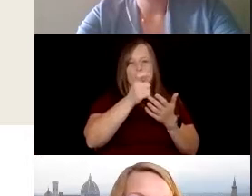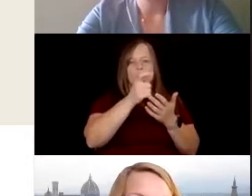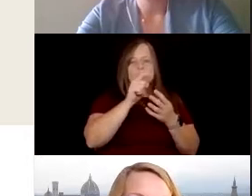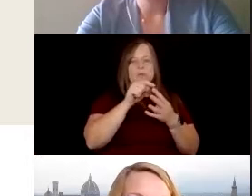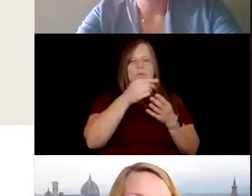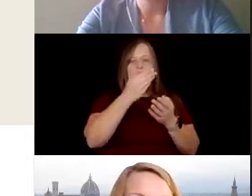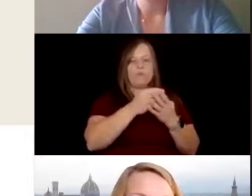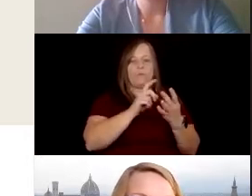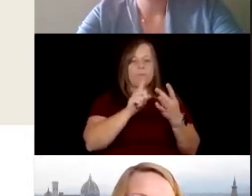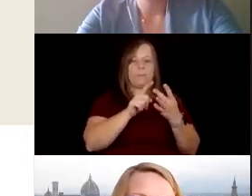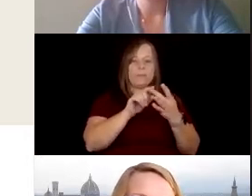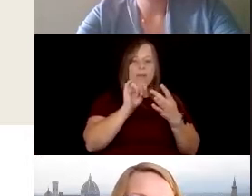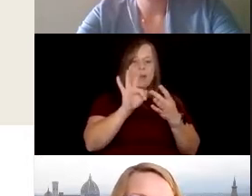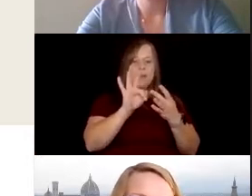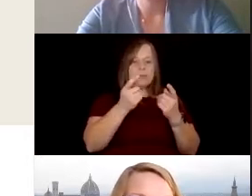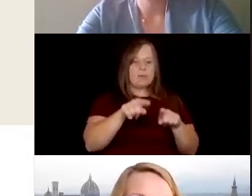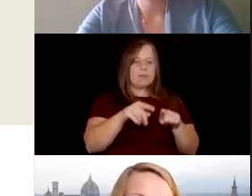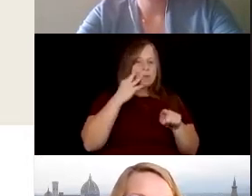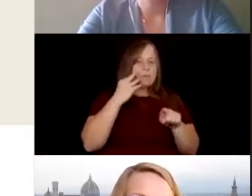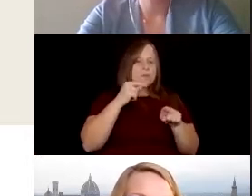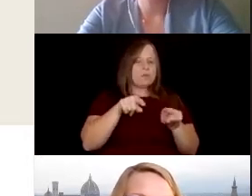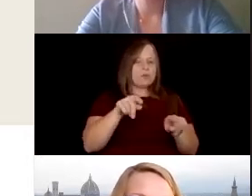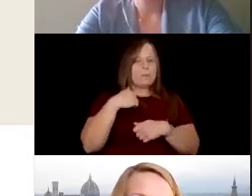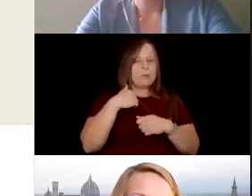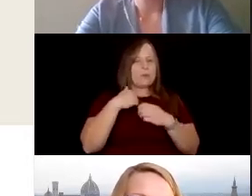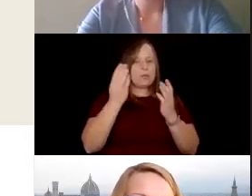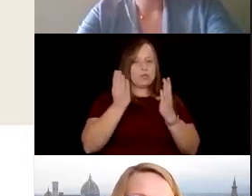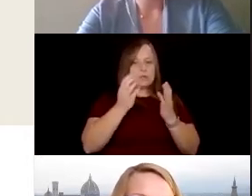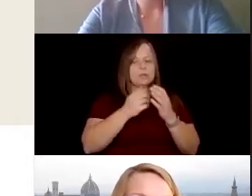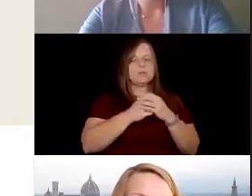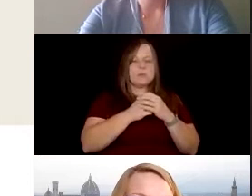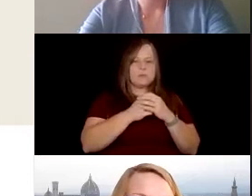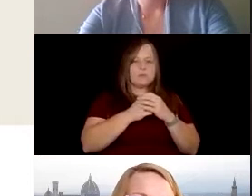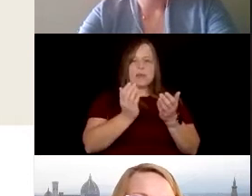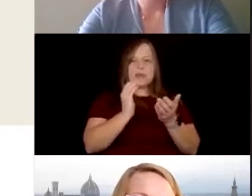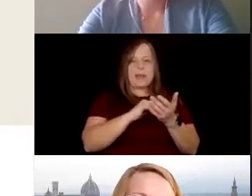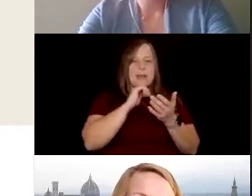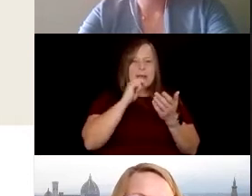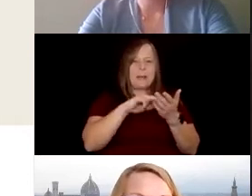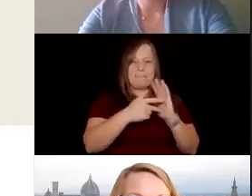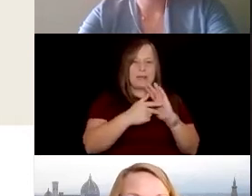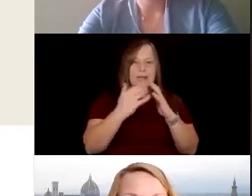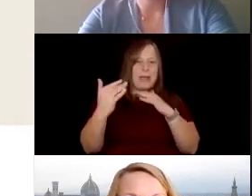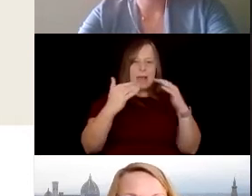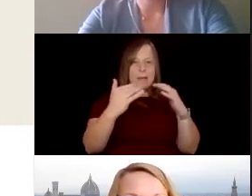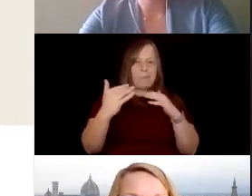If the condition existed or the experience occurred during your military service. And again, that doesn't mean it had to be in combat. It could just be while you were serving,